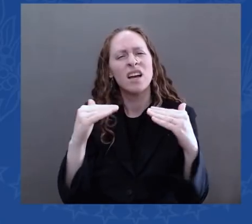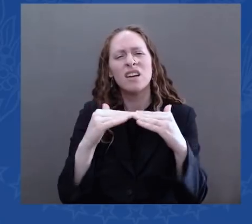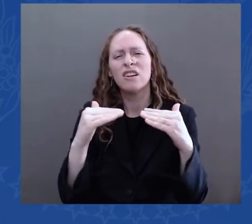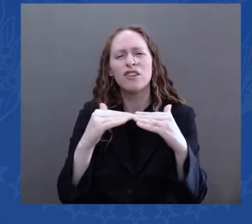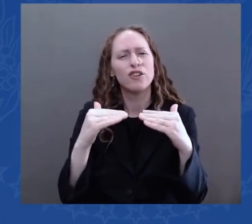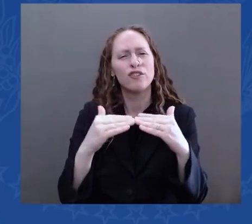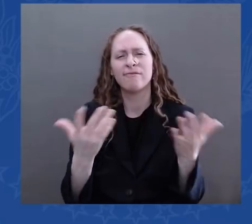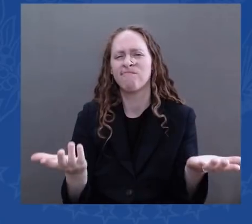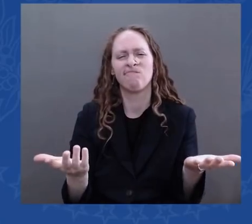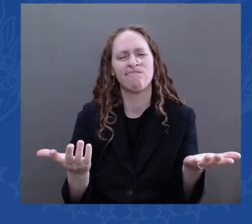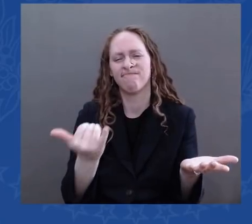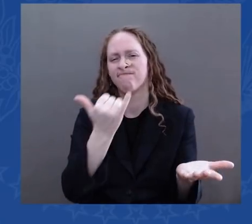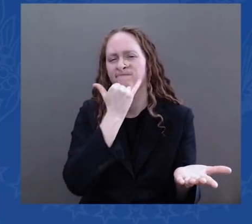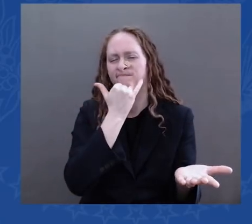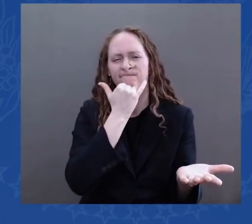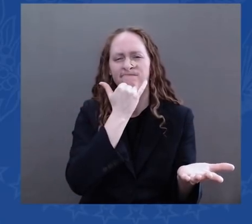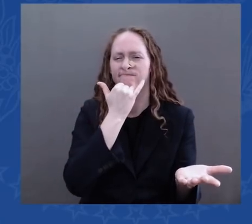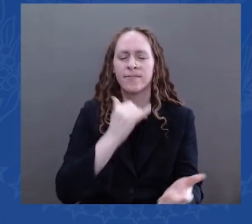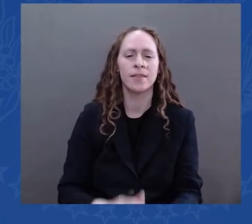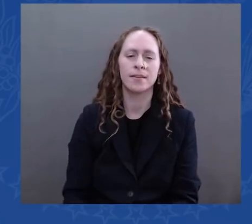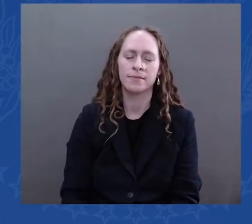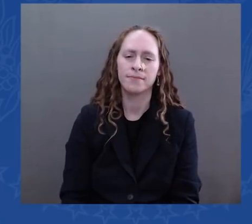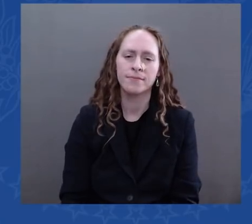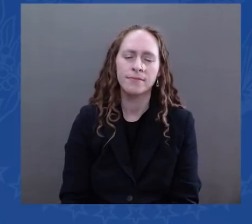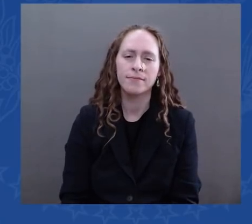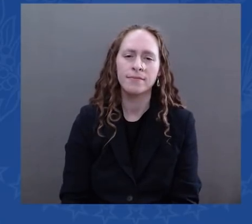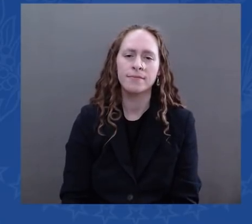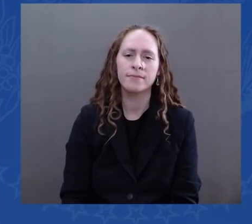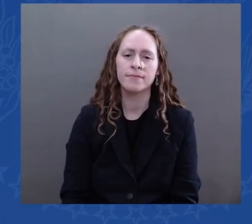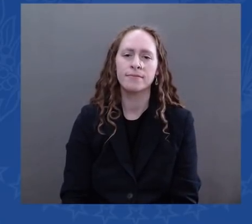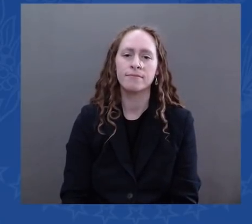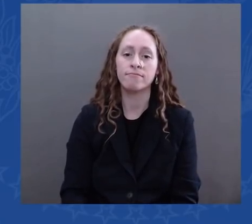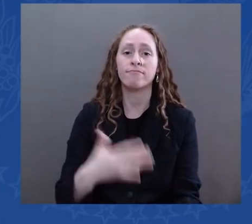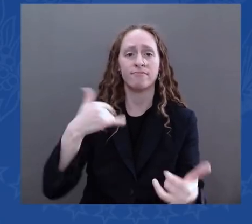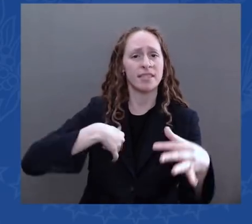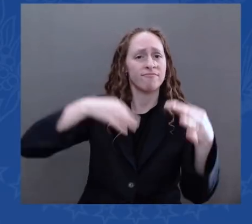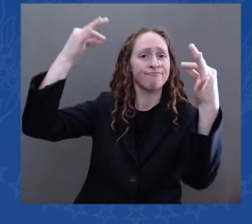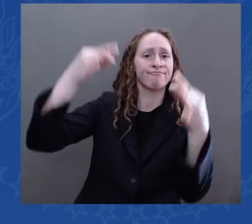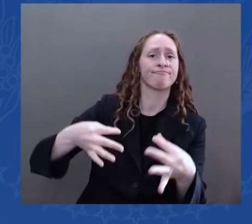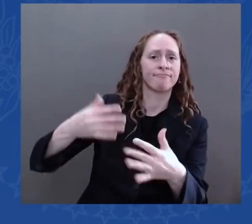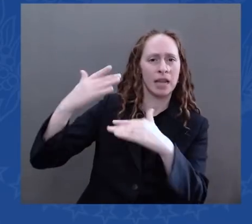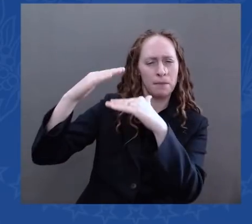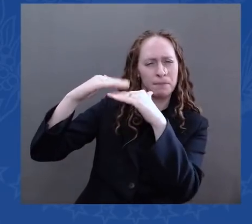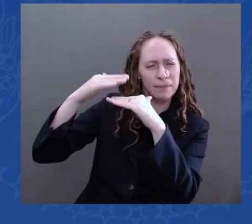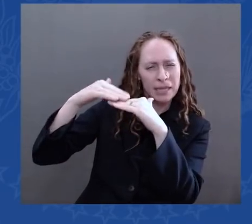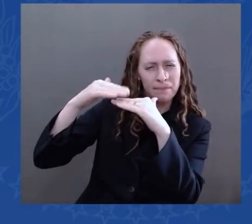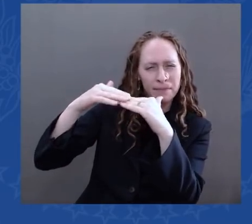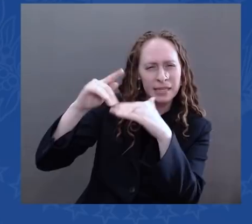because of that. A 20 percent minimum tax that applies only to the top one-hundredth of 1 percent.